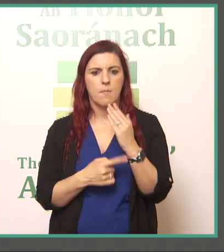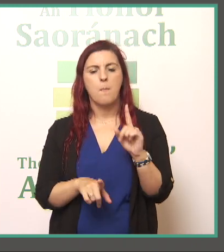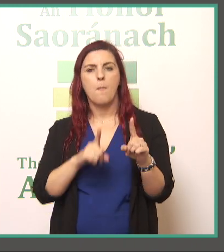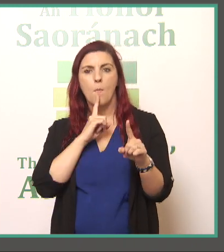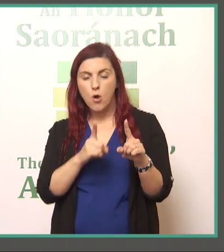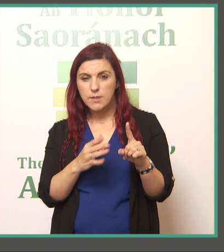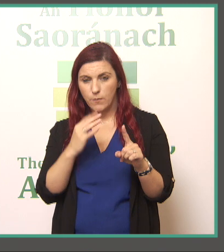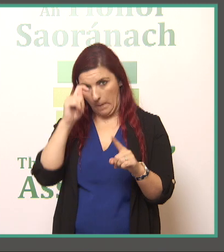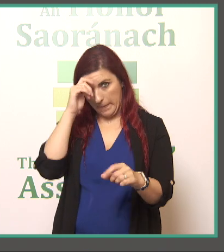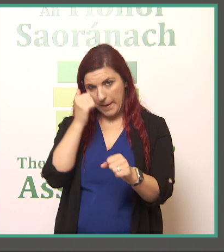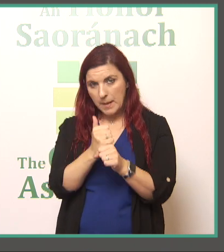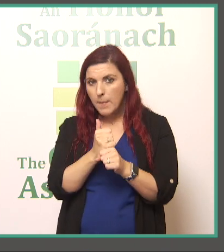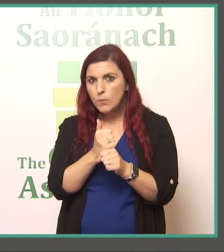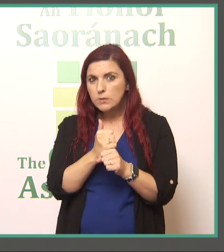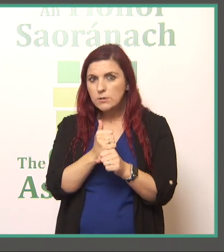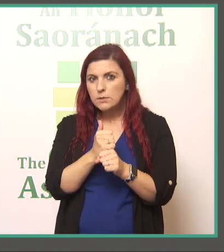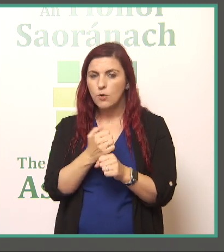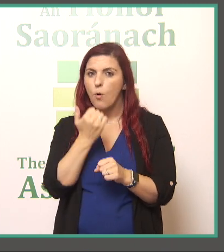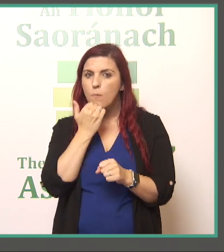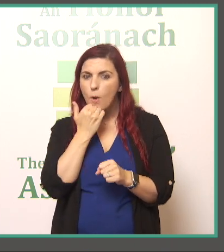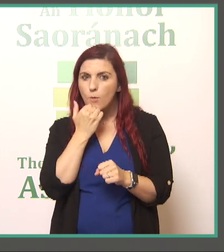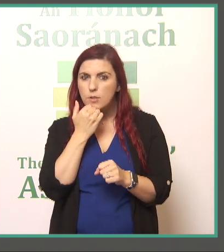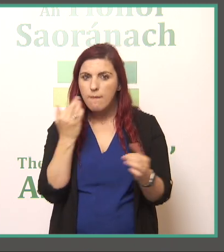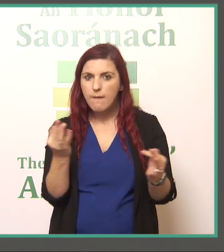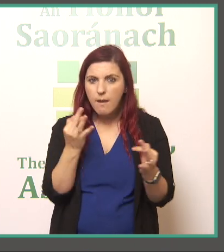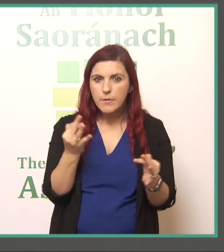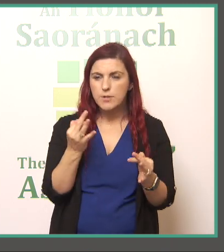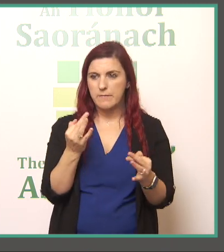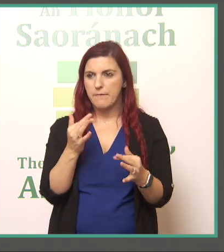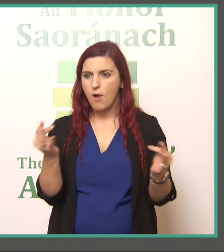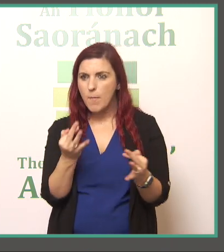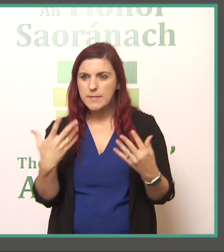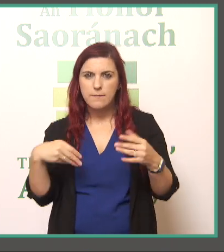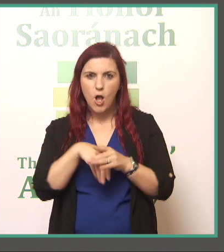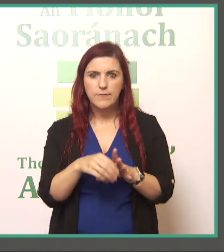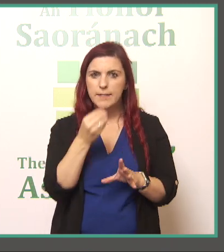you look at our dry stock Enterprises so those Farms involved in beef production sheep production